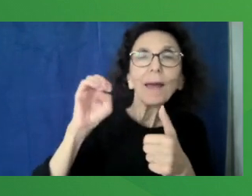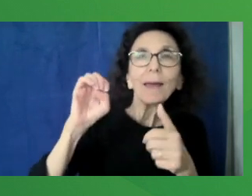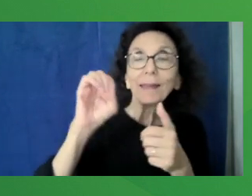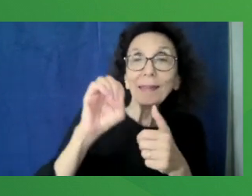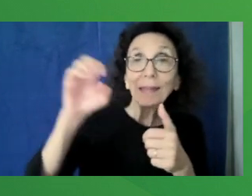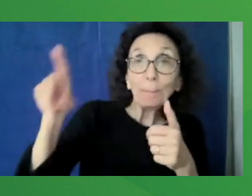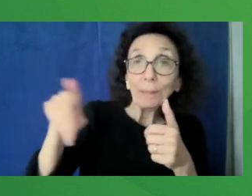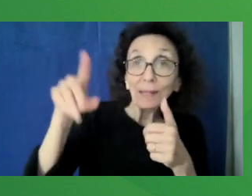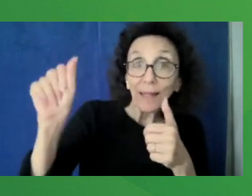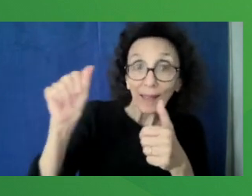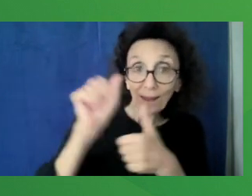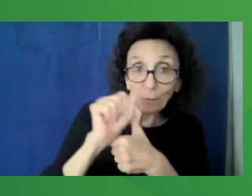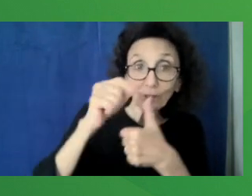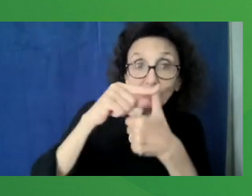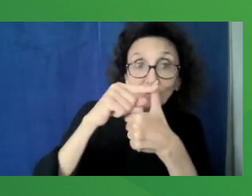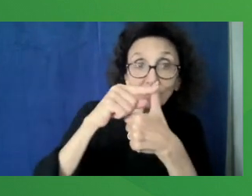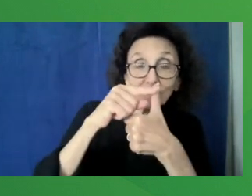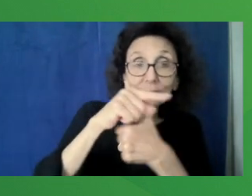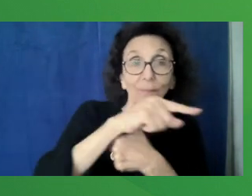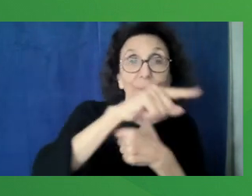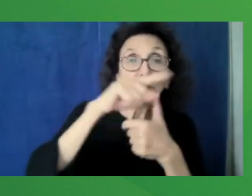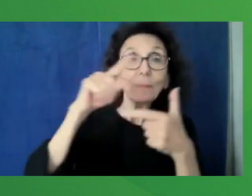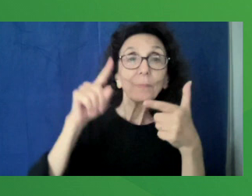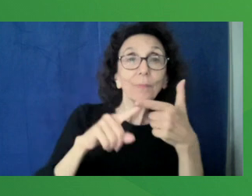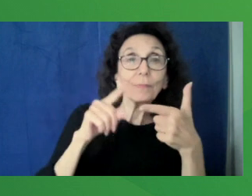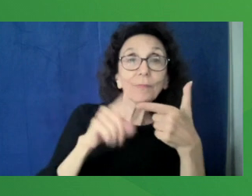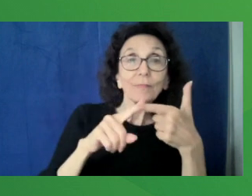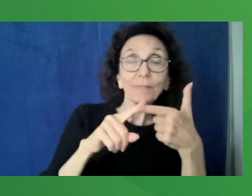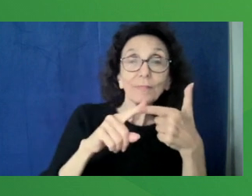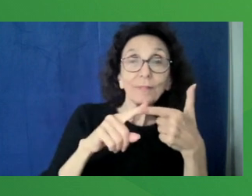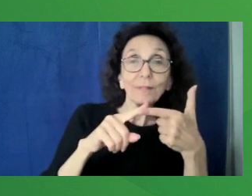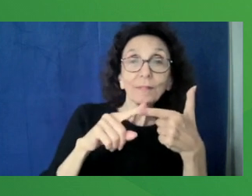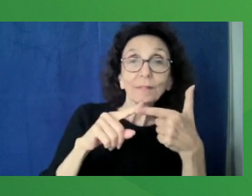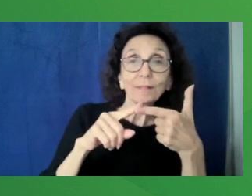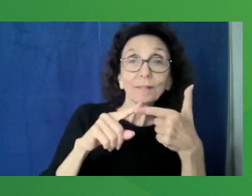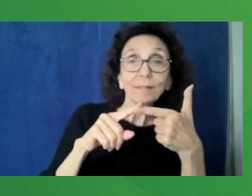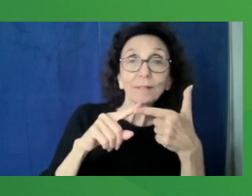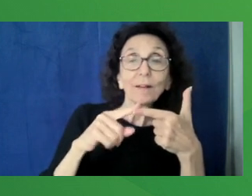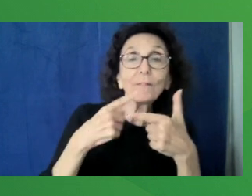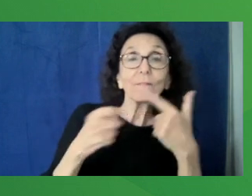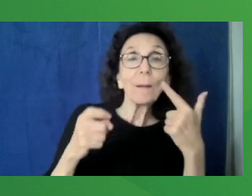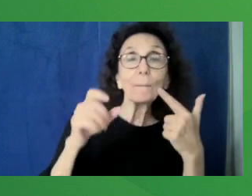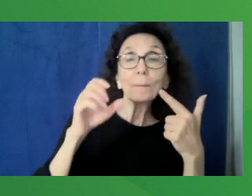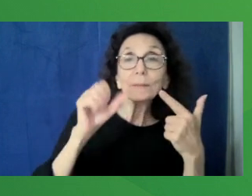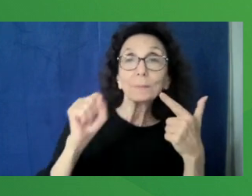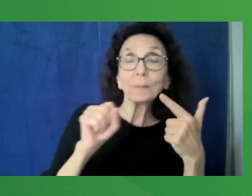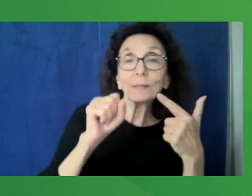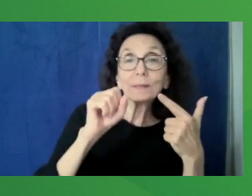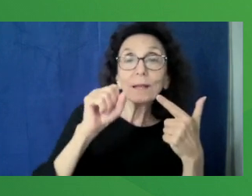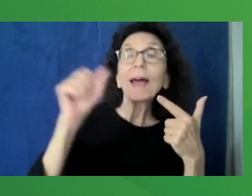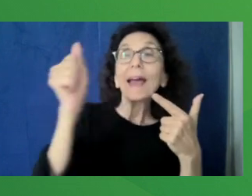States, Andrea Kim Neighbors, who is from the Smithsonian Asian Pacific American Center,